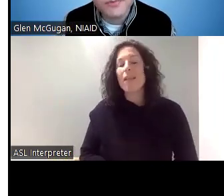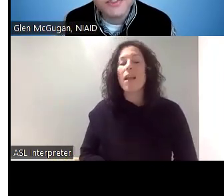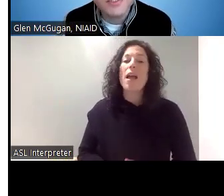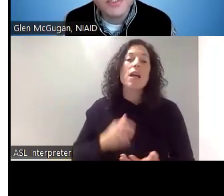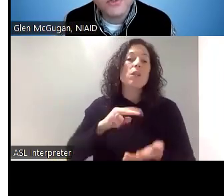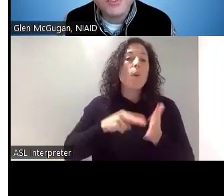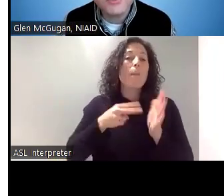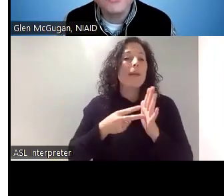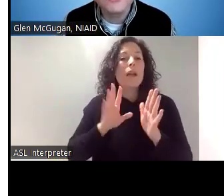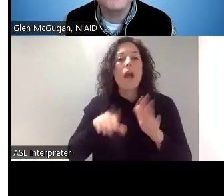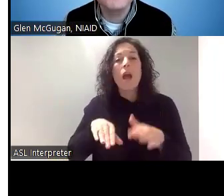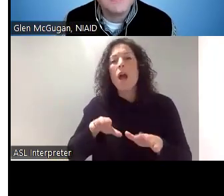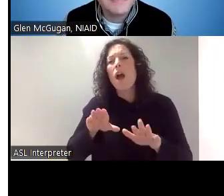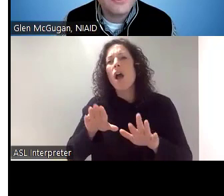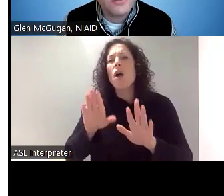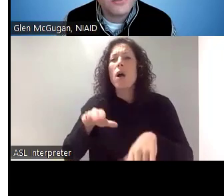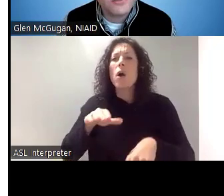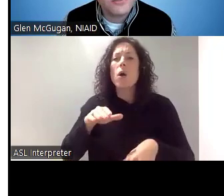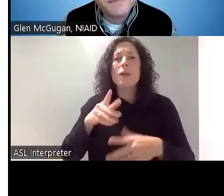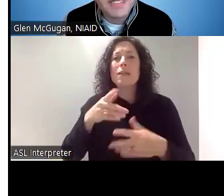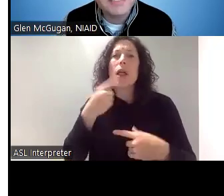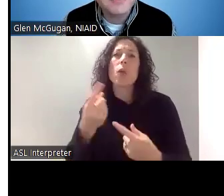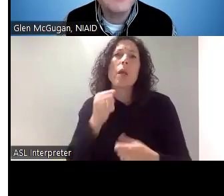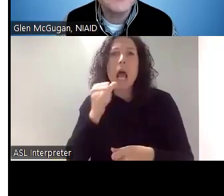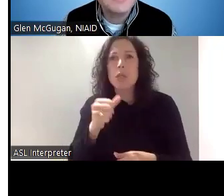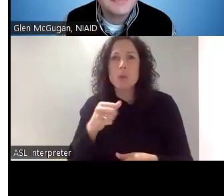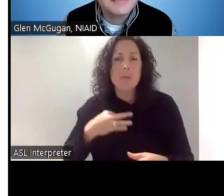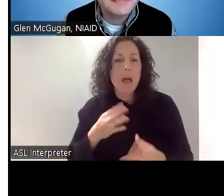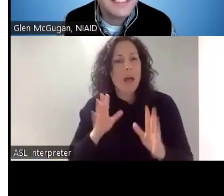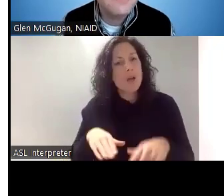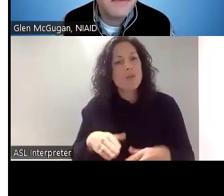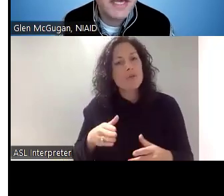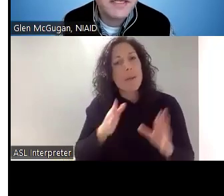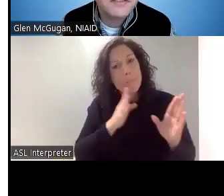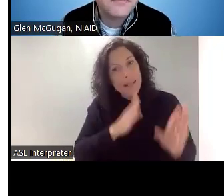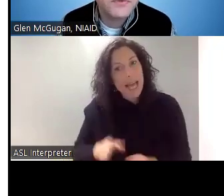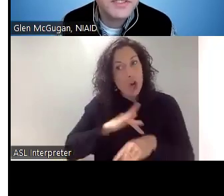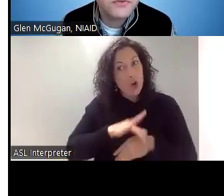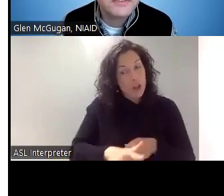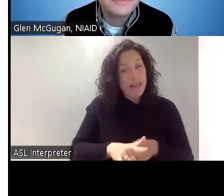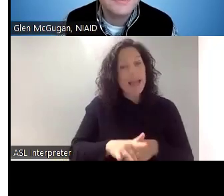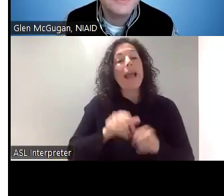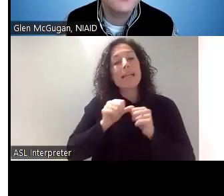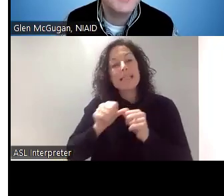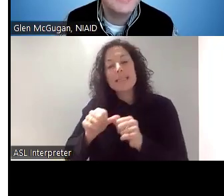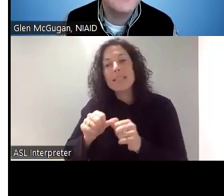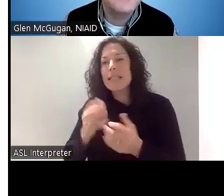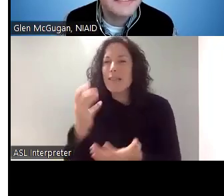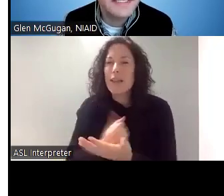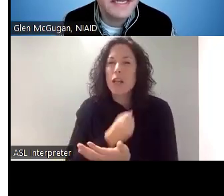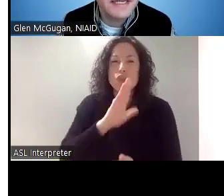but to encourage you to plan early and to be persistent. Take advantage of the resources that you're being given today.